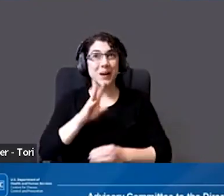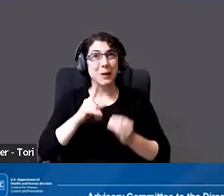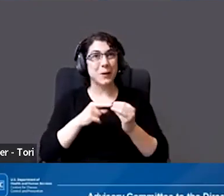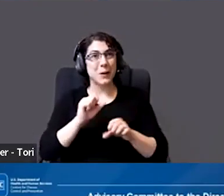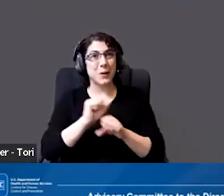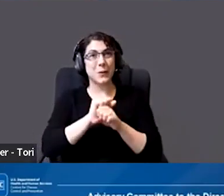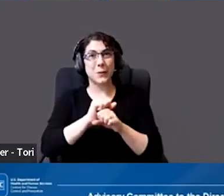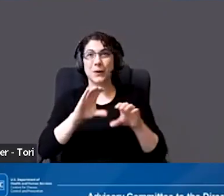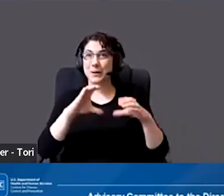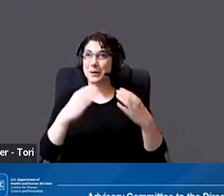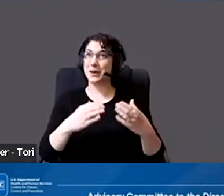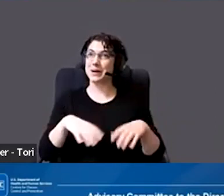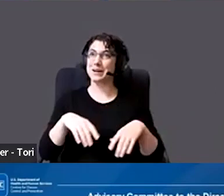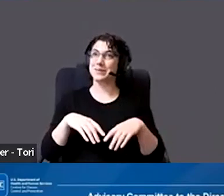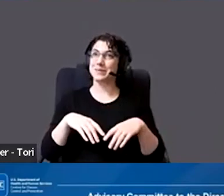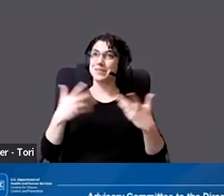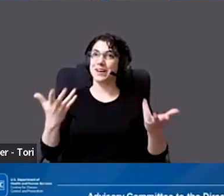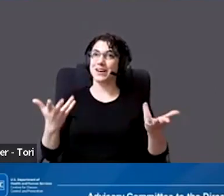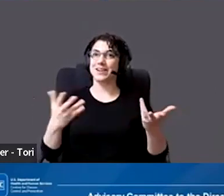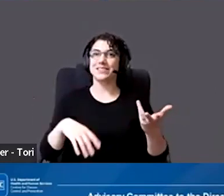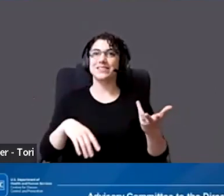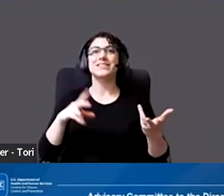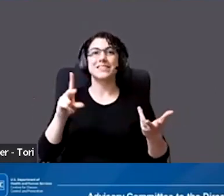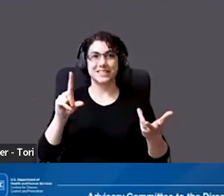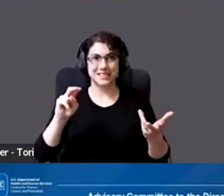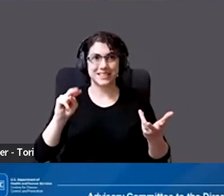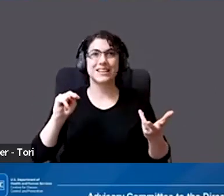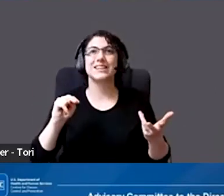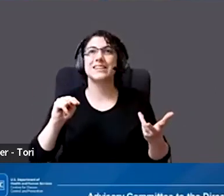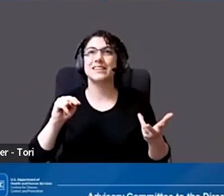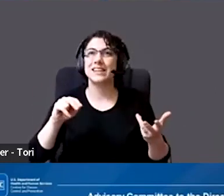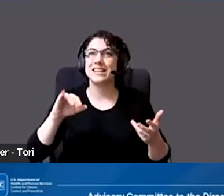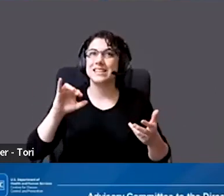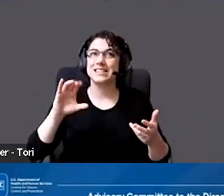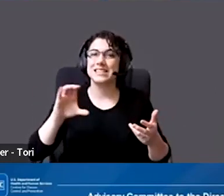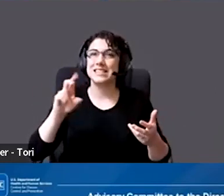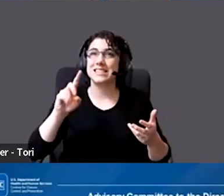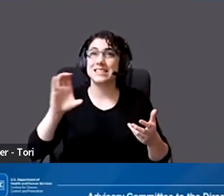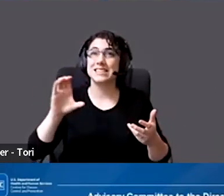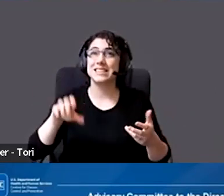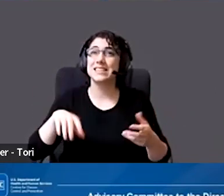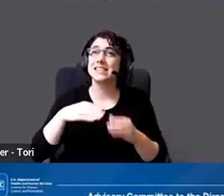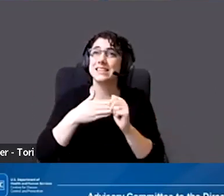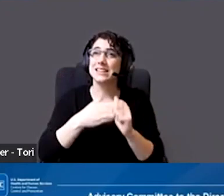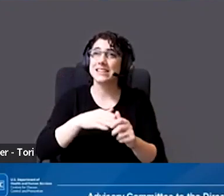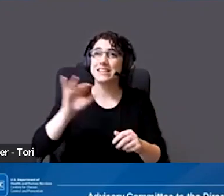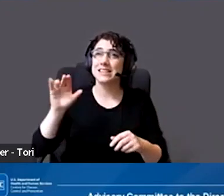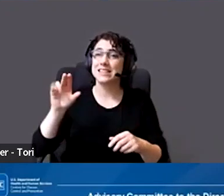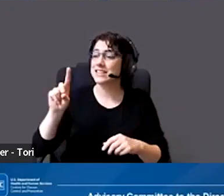So data and surveillance with Dan as the CDC lead and Julie and Nirav, thanks so much for leading us forward on that,